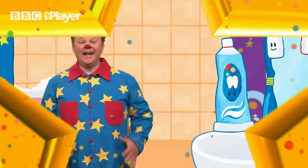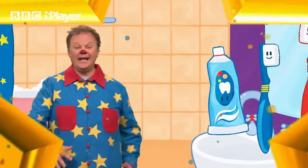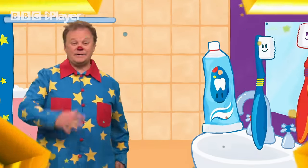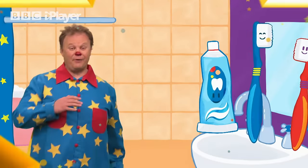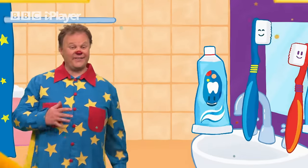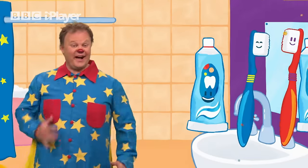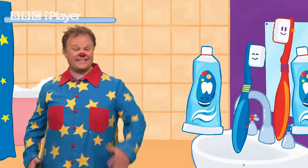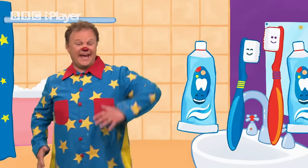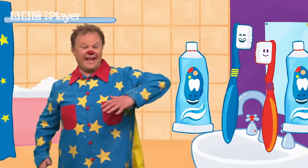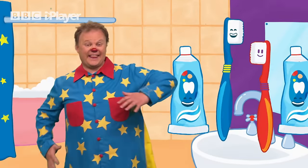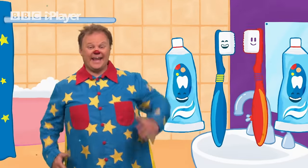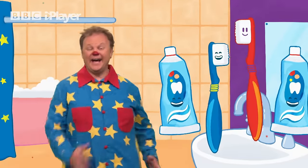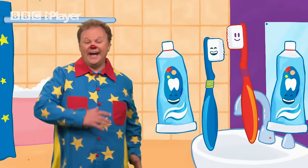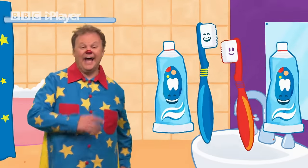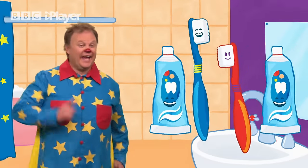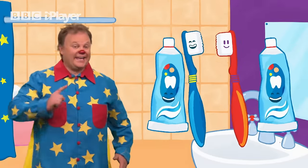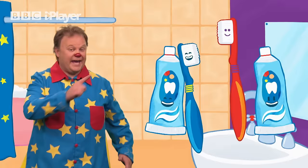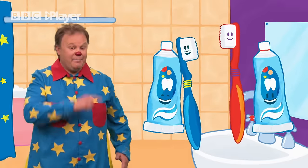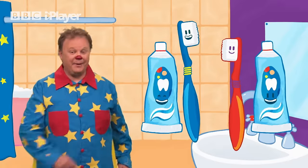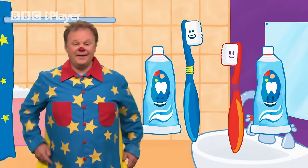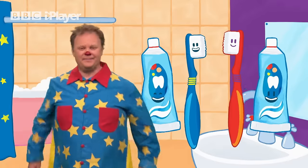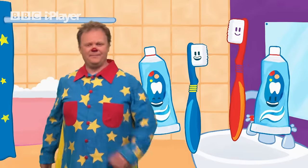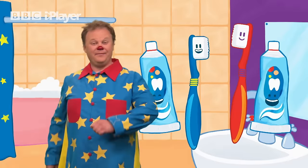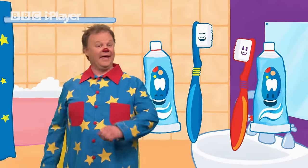let's brush our teeth keep